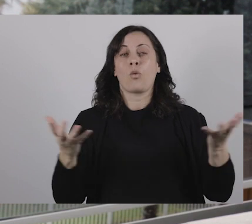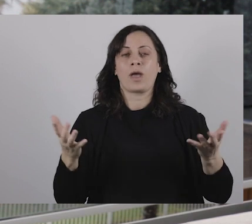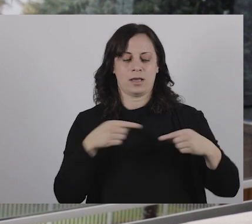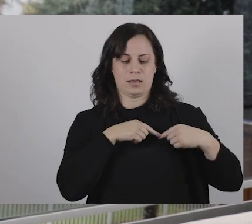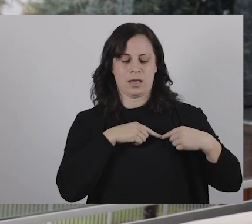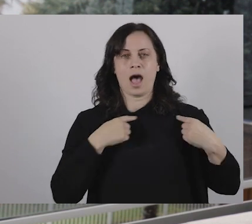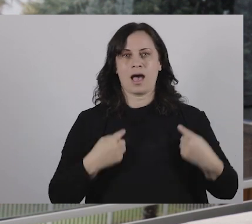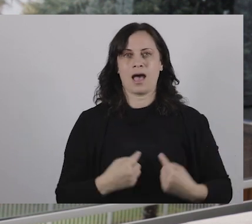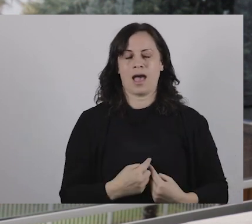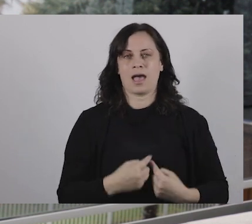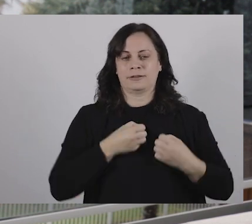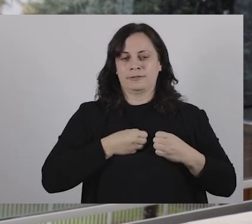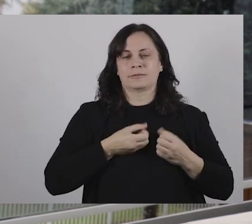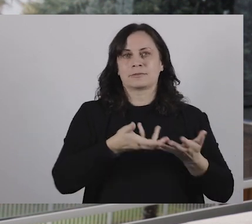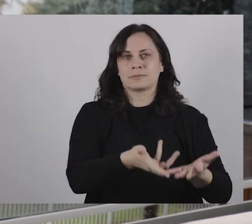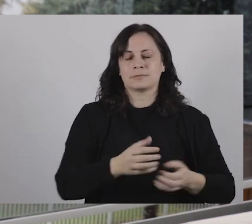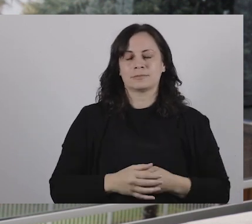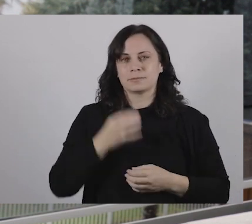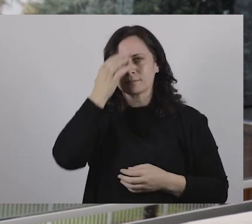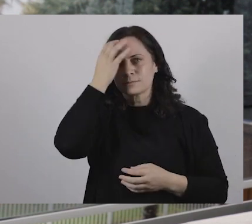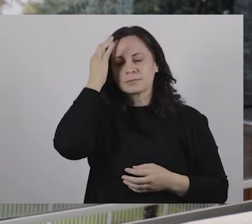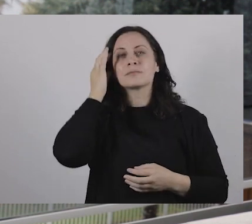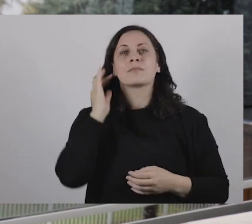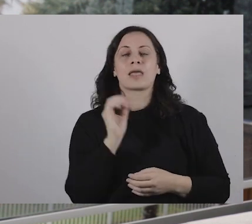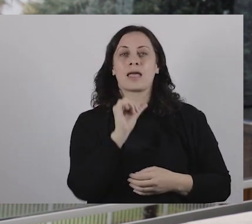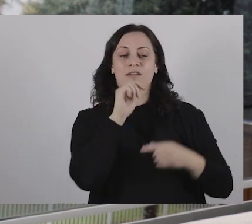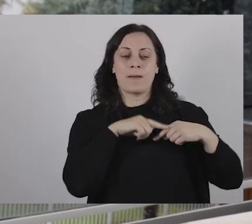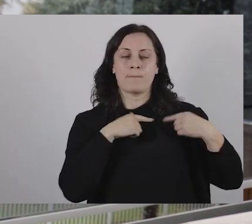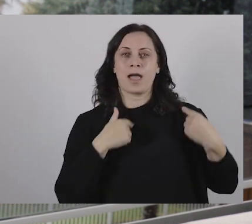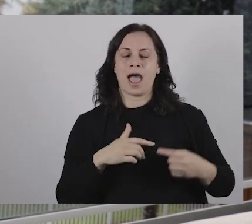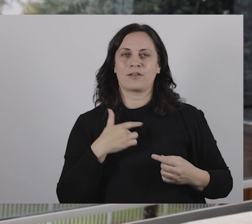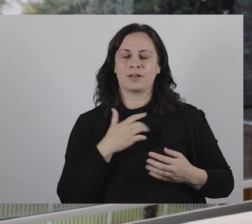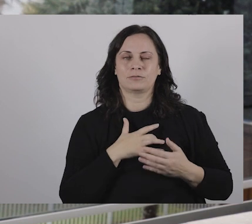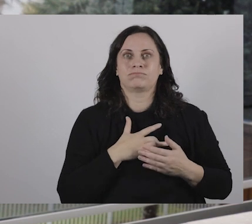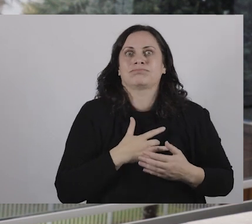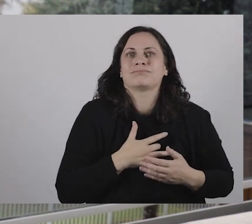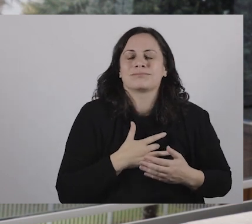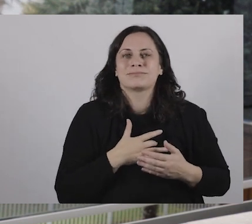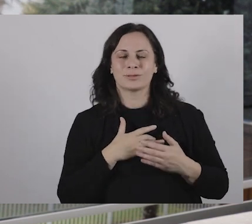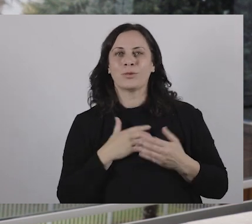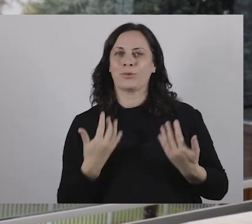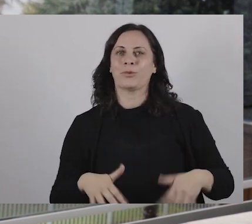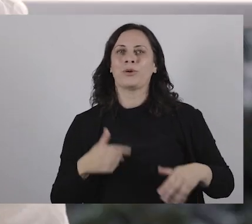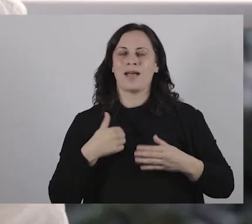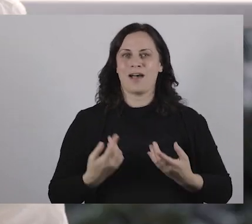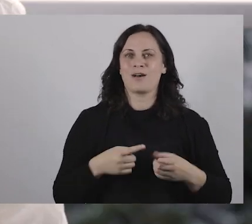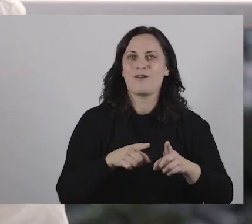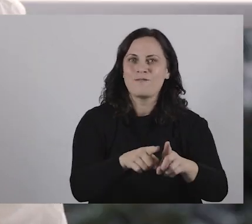(CLEARS THROAT) If it stimulates my heart... I follow through.